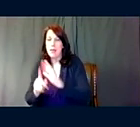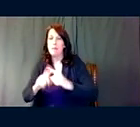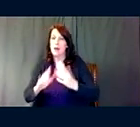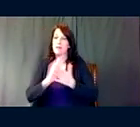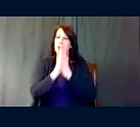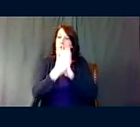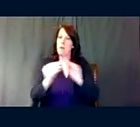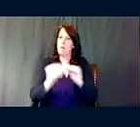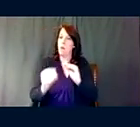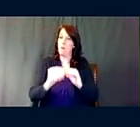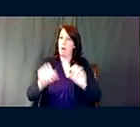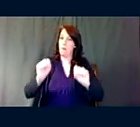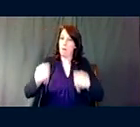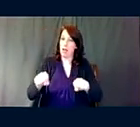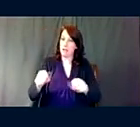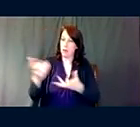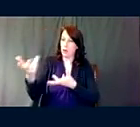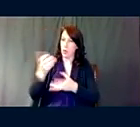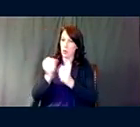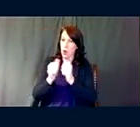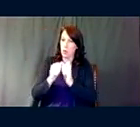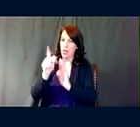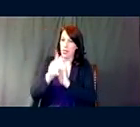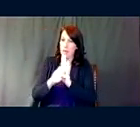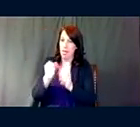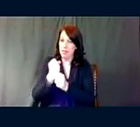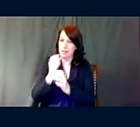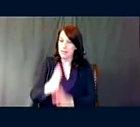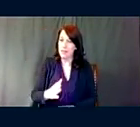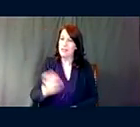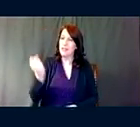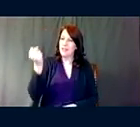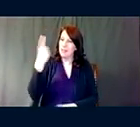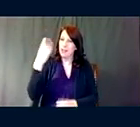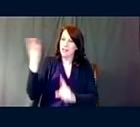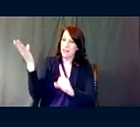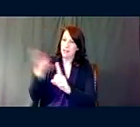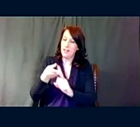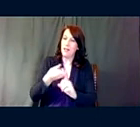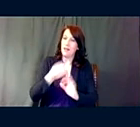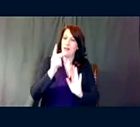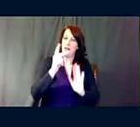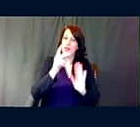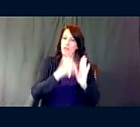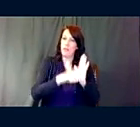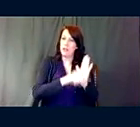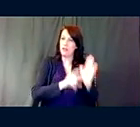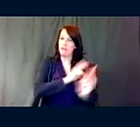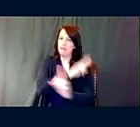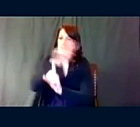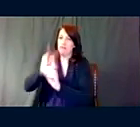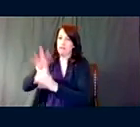IT'S BECOME REALLY POSSIBLE TO WORK WITH POLICYMAKERS TO MAKE RESEARCH BEING PART OF THEIR